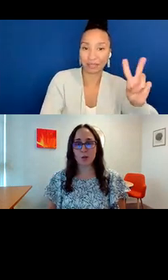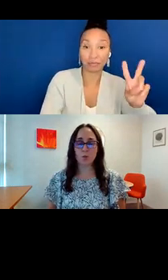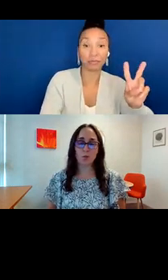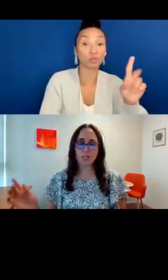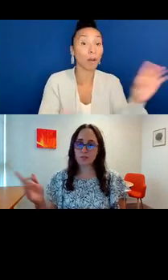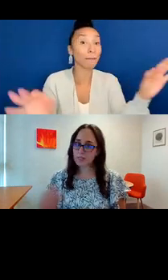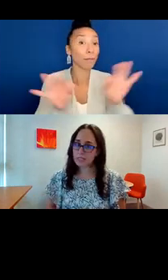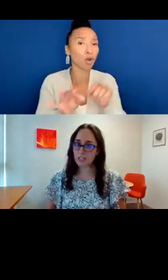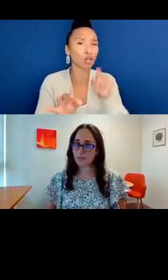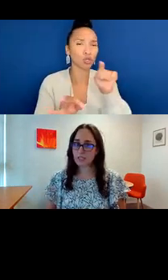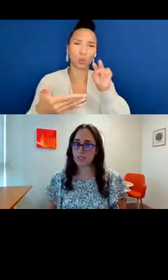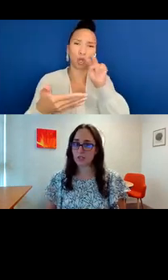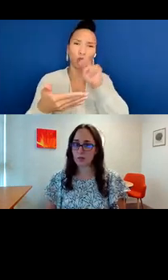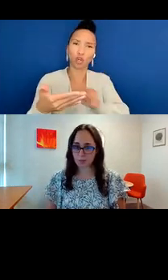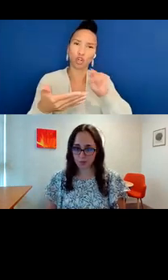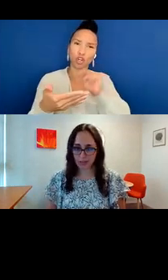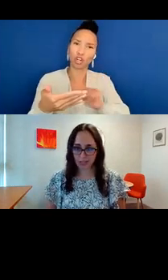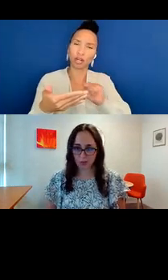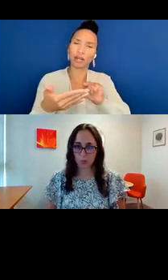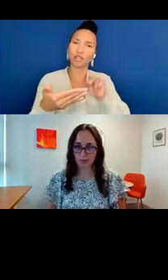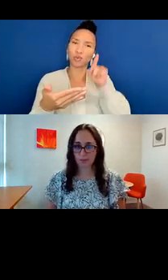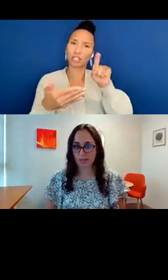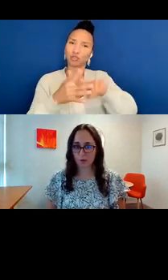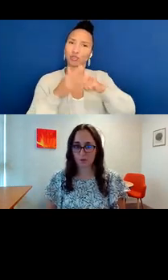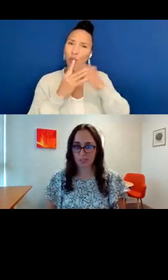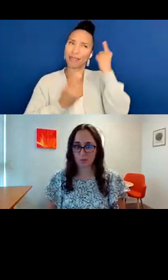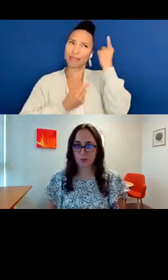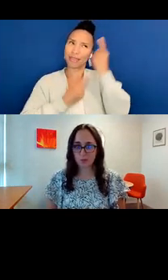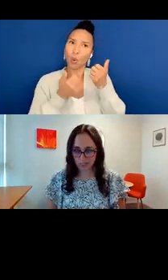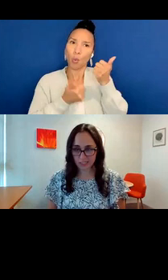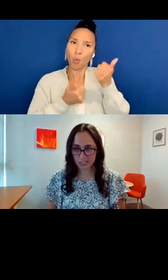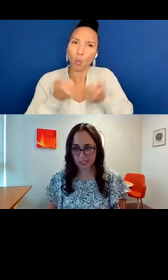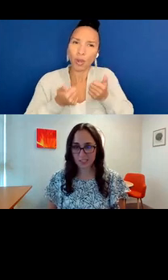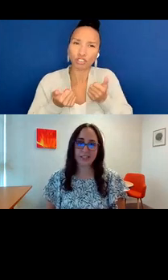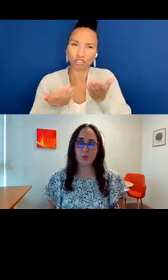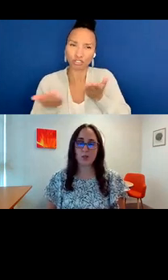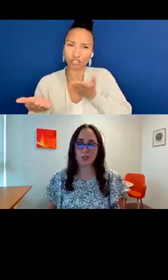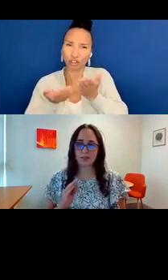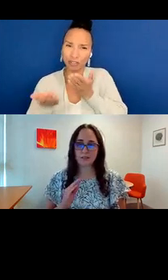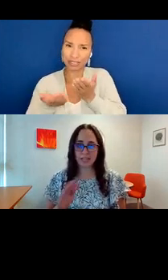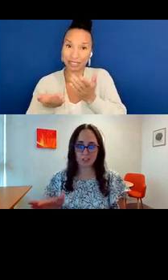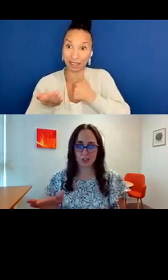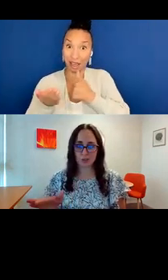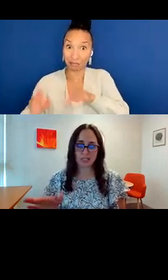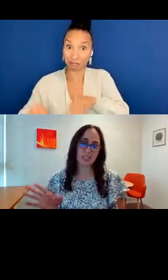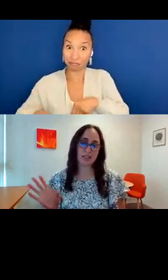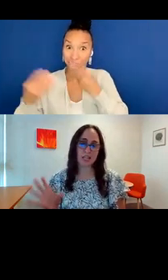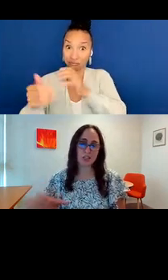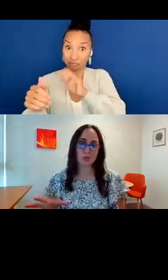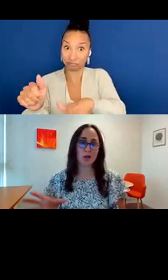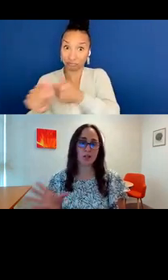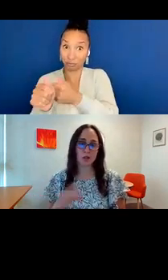about, which of these services do I provide with my OVW funds? Once you have that determined, then you